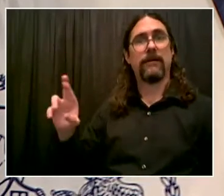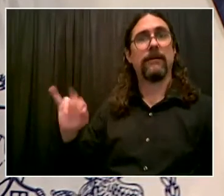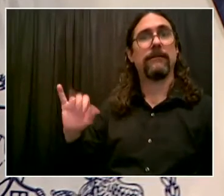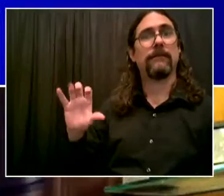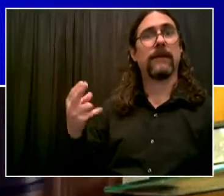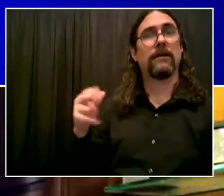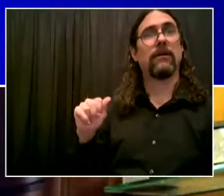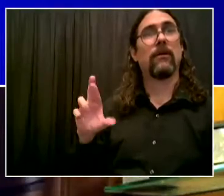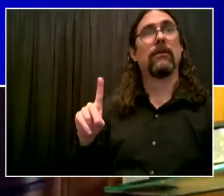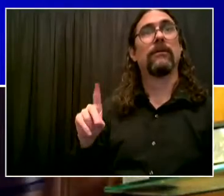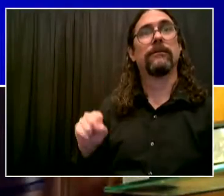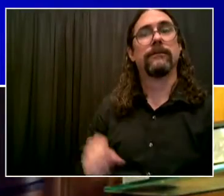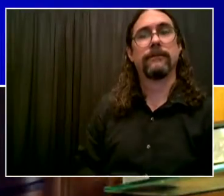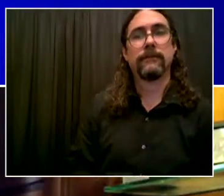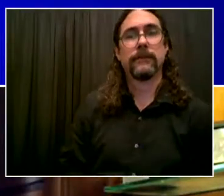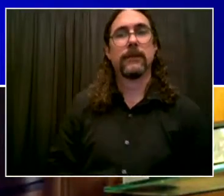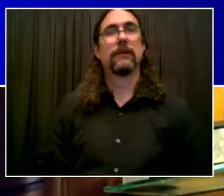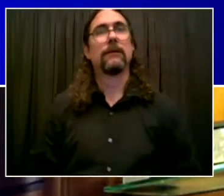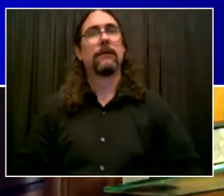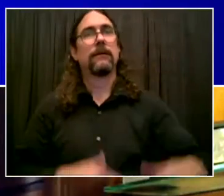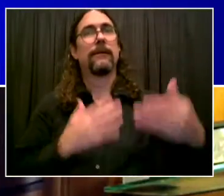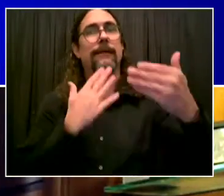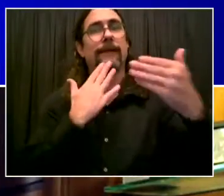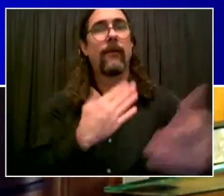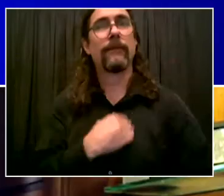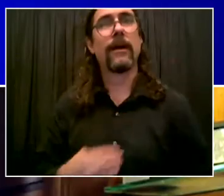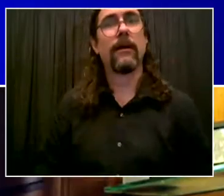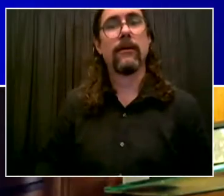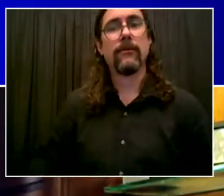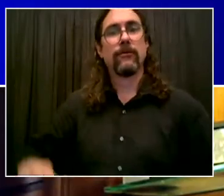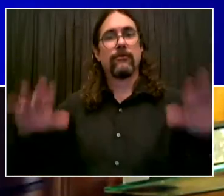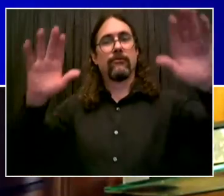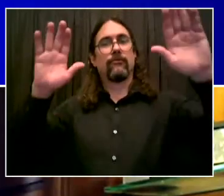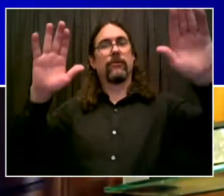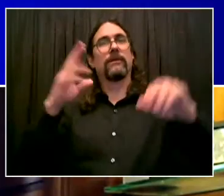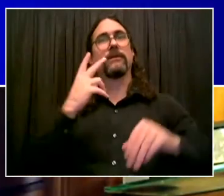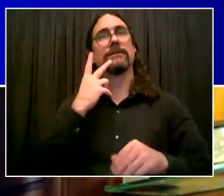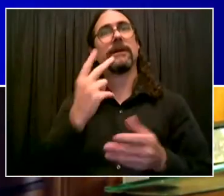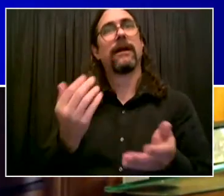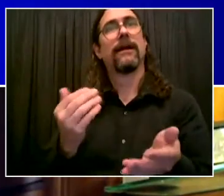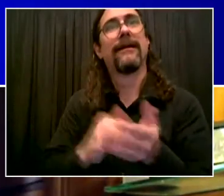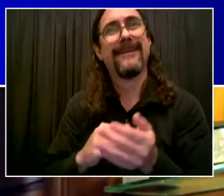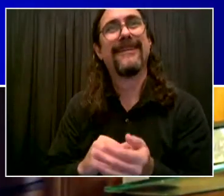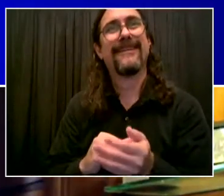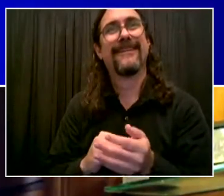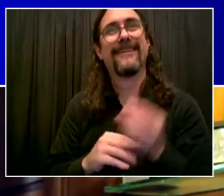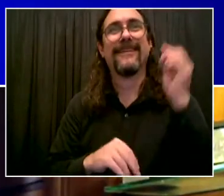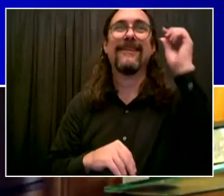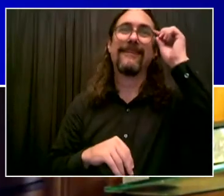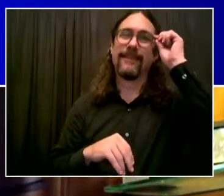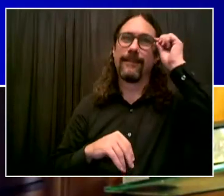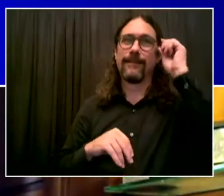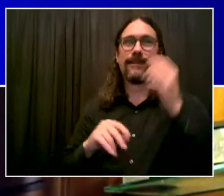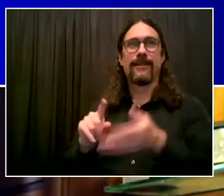QUEENS, DONOVAN RICHARDS. THANK YOU MR.